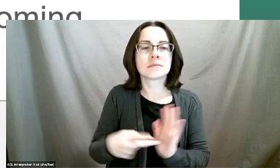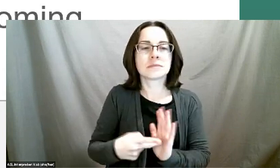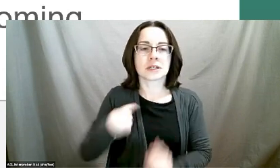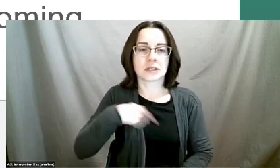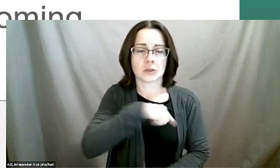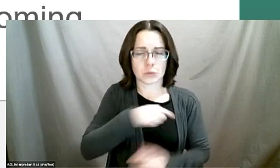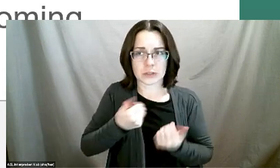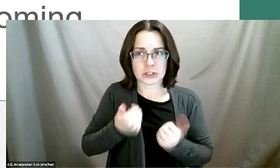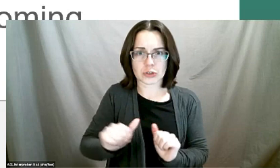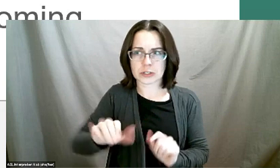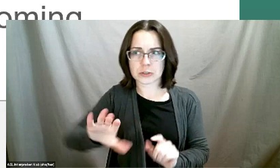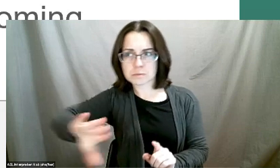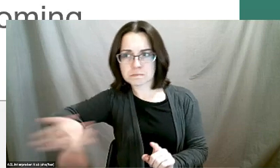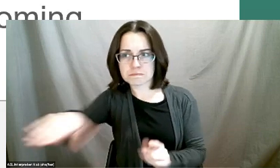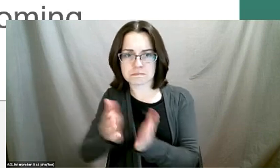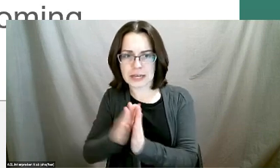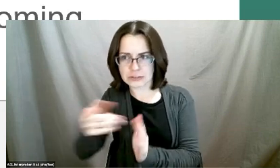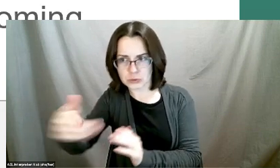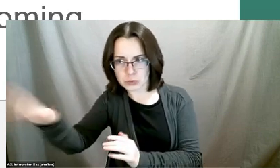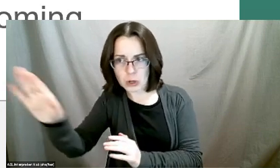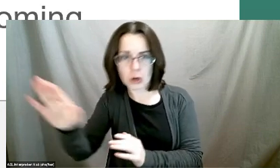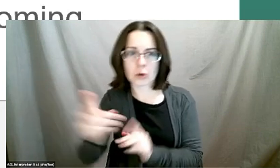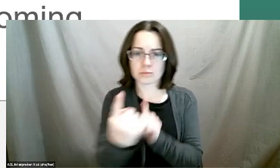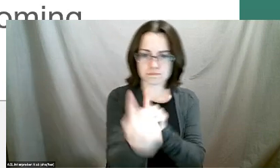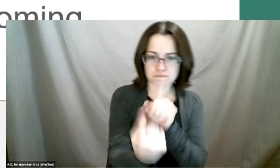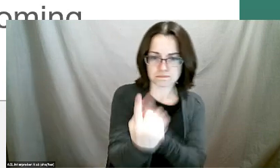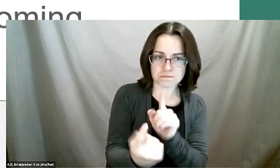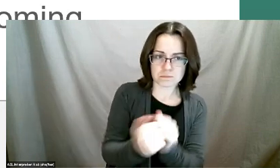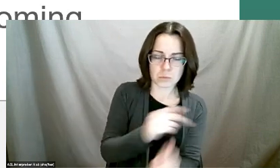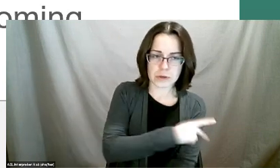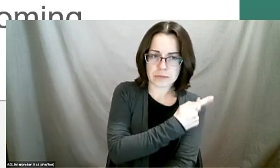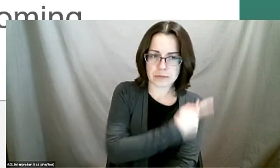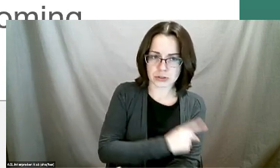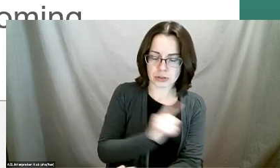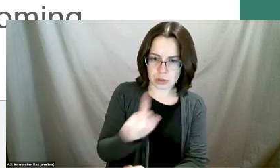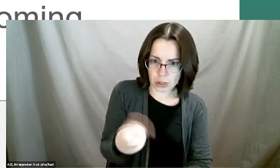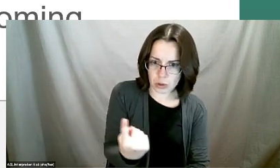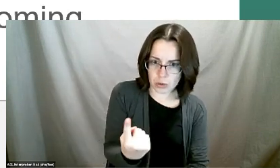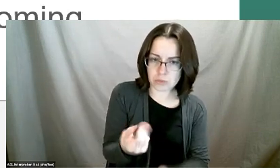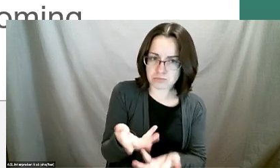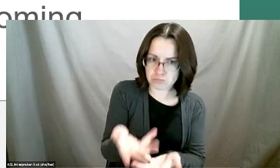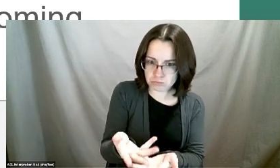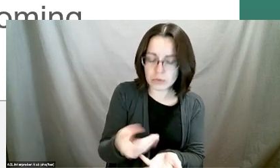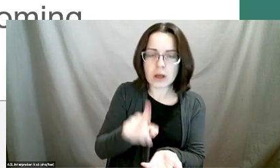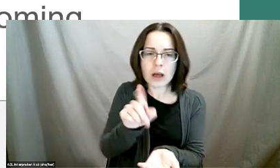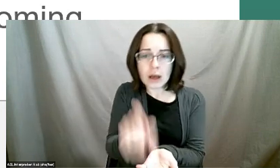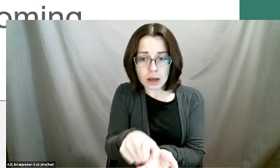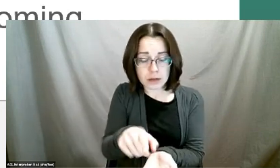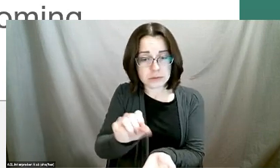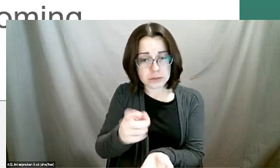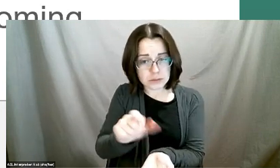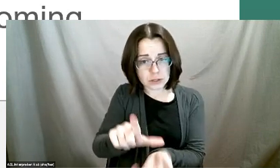And we ask them if they're currently sexually active, if they have a partner,